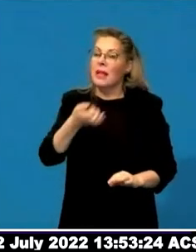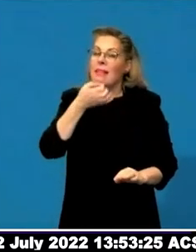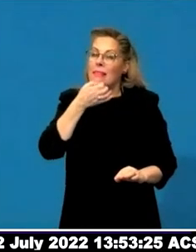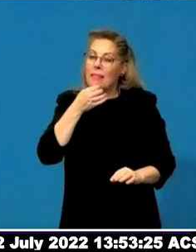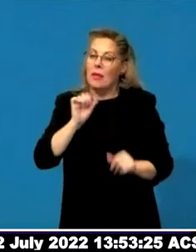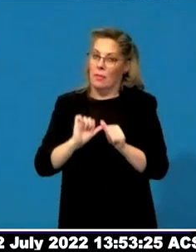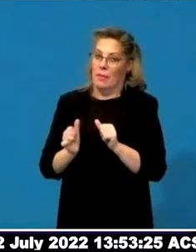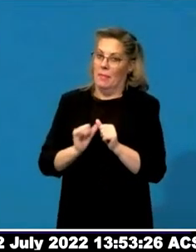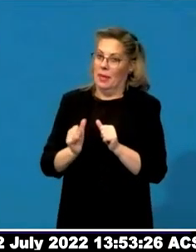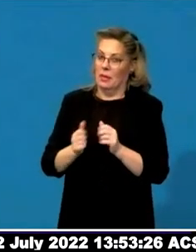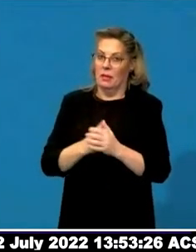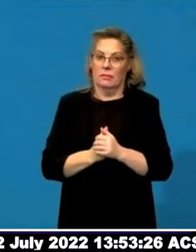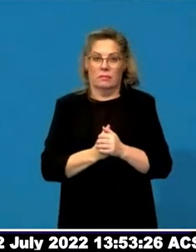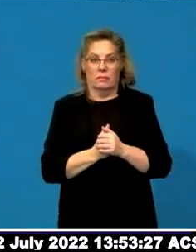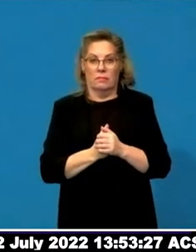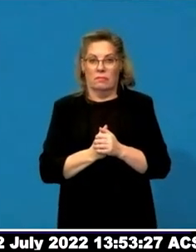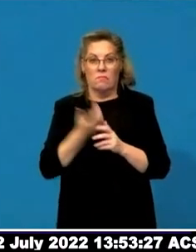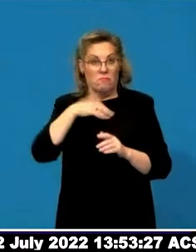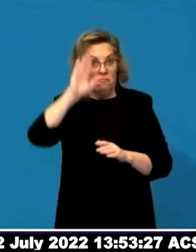COMMISSIONER McEWIN: Do you mind if I ask a follow-up question.